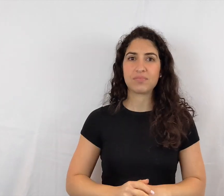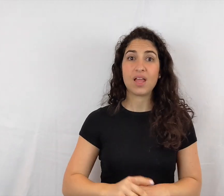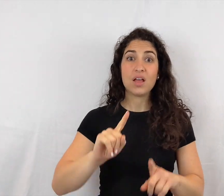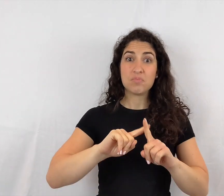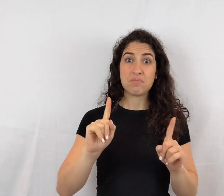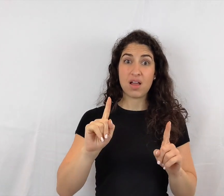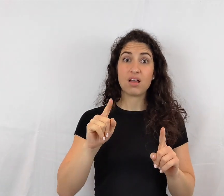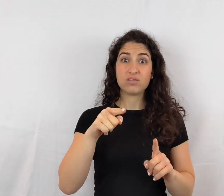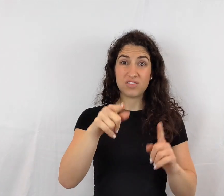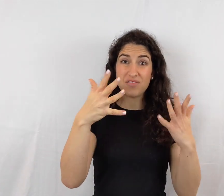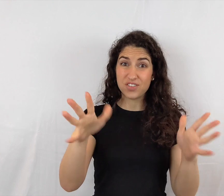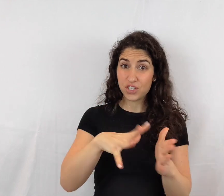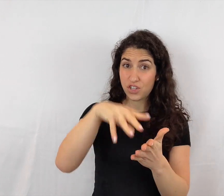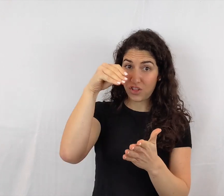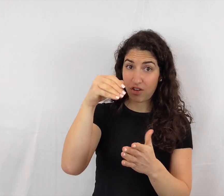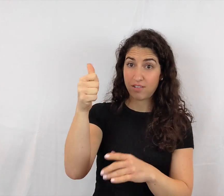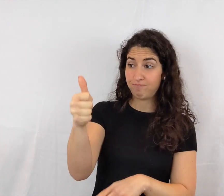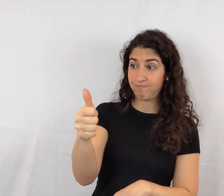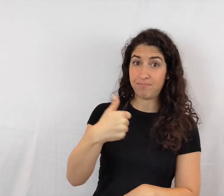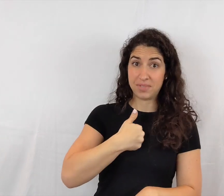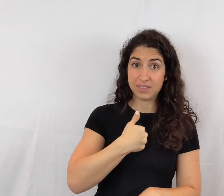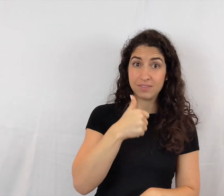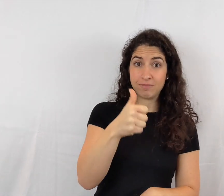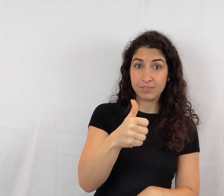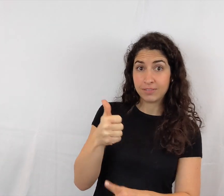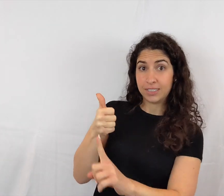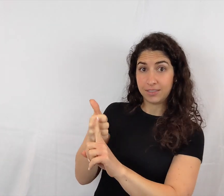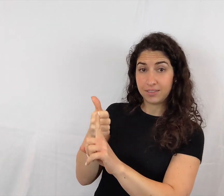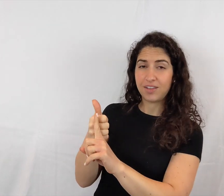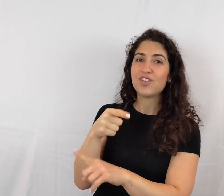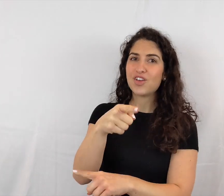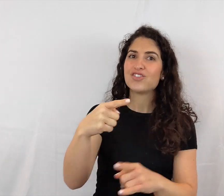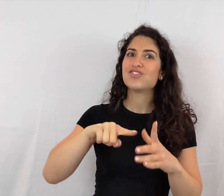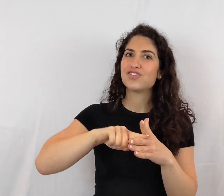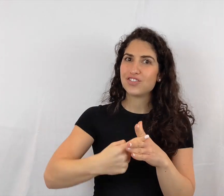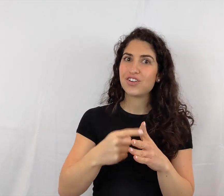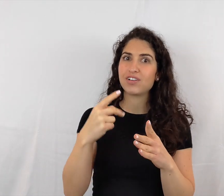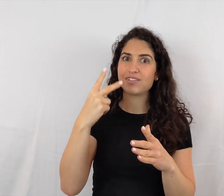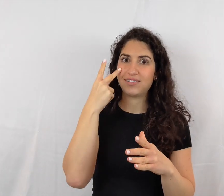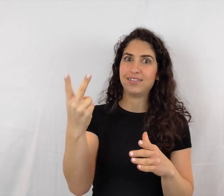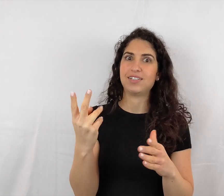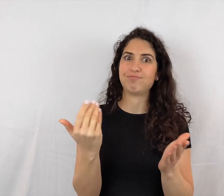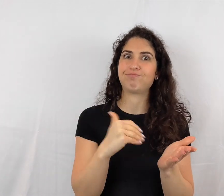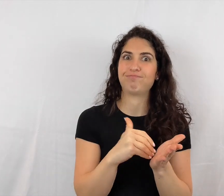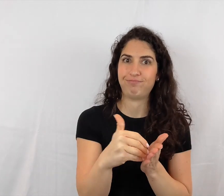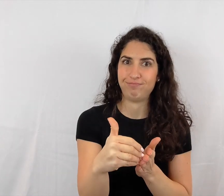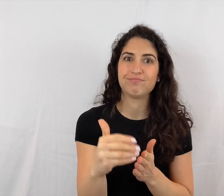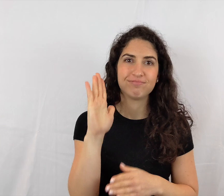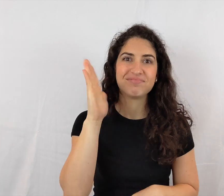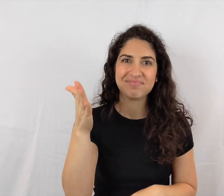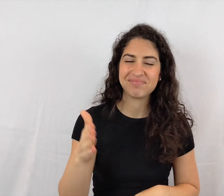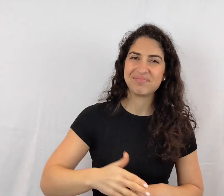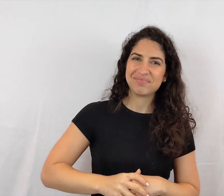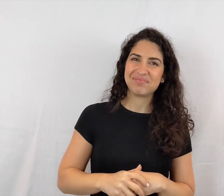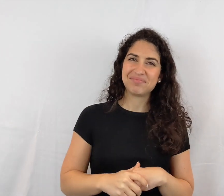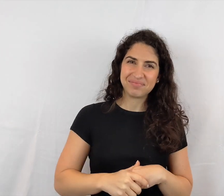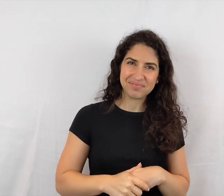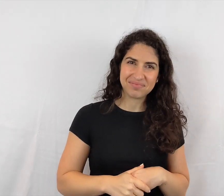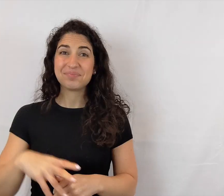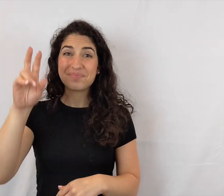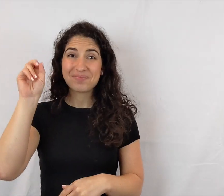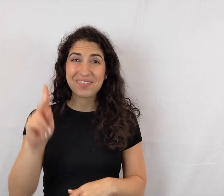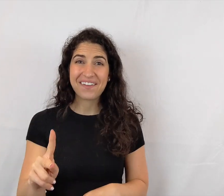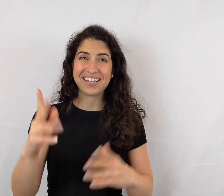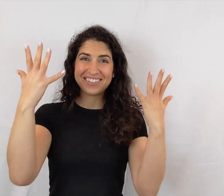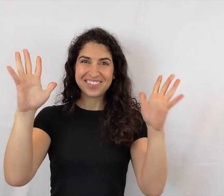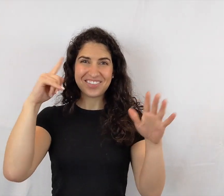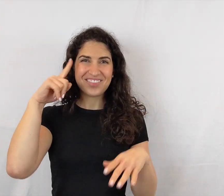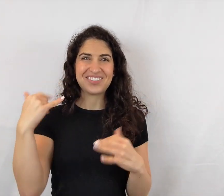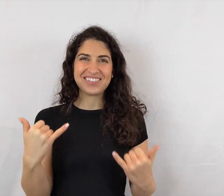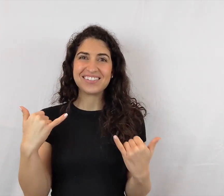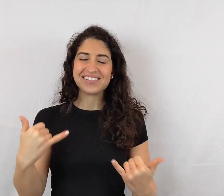pronoun, but now that you've learned it, you're going to start to see it often! Okay? that's it